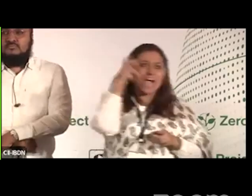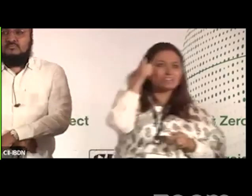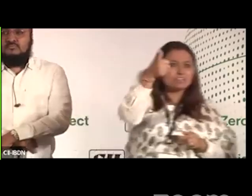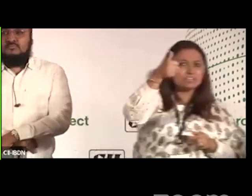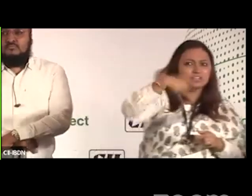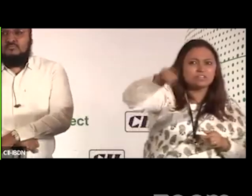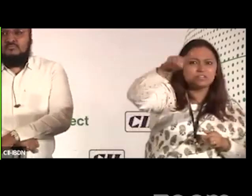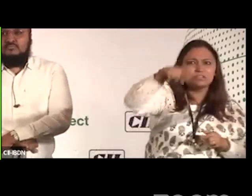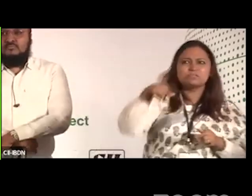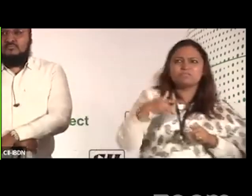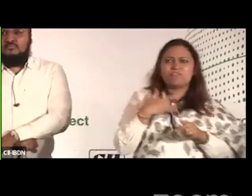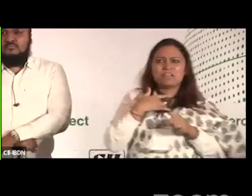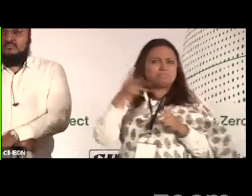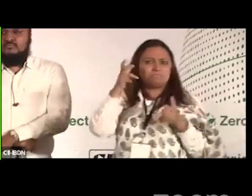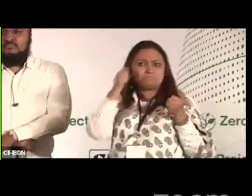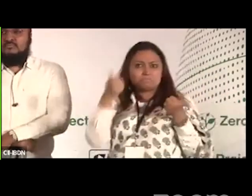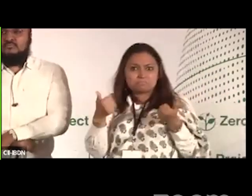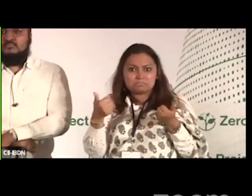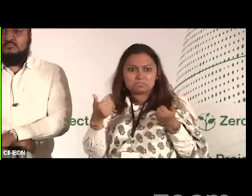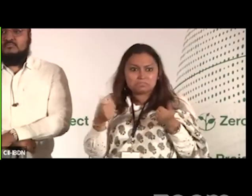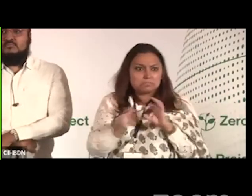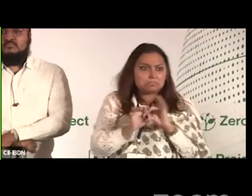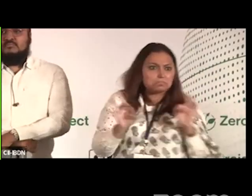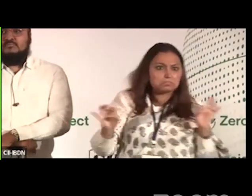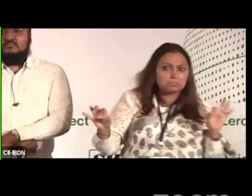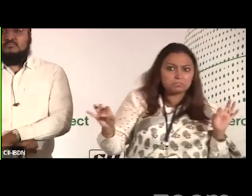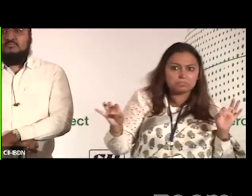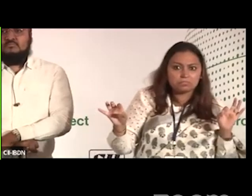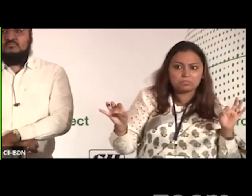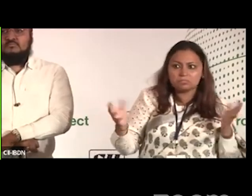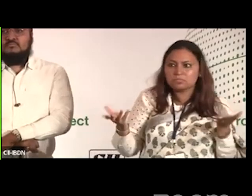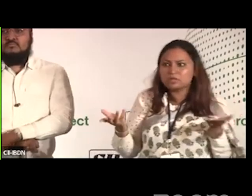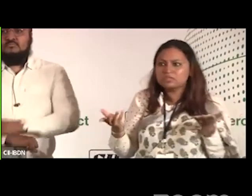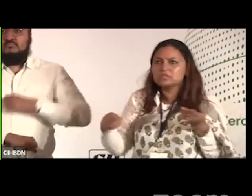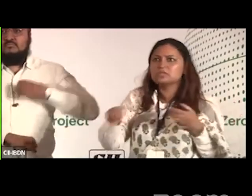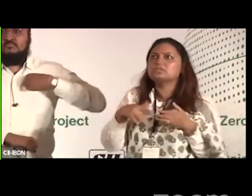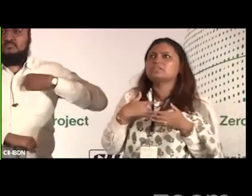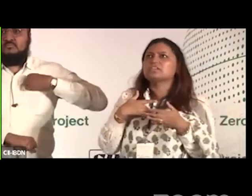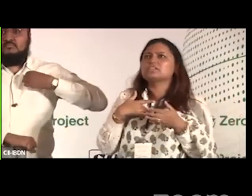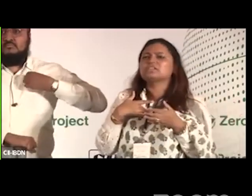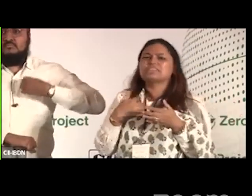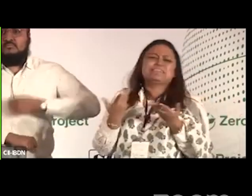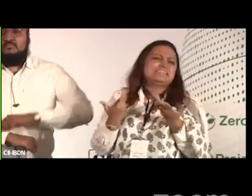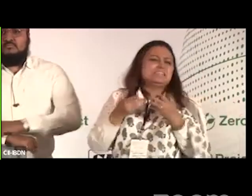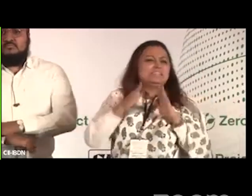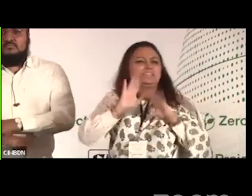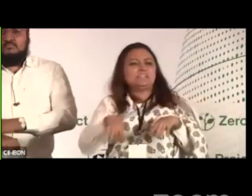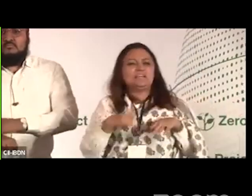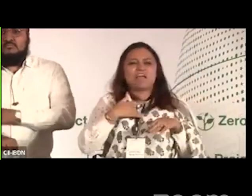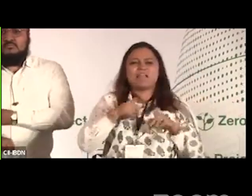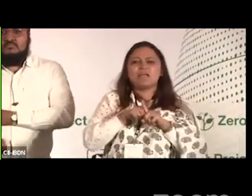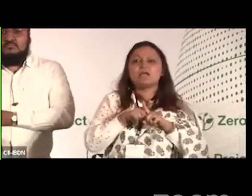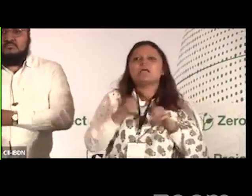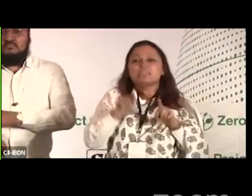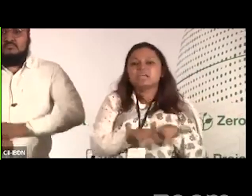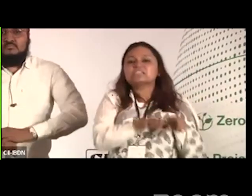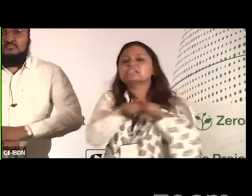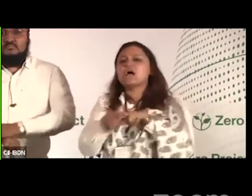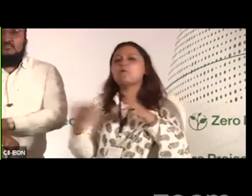Nur the voice or probably are not able to hear properly, how would you feel? Or the interpreter does not speak.